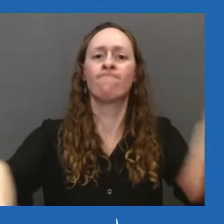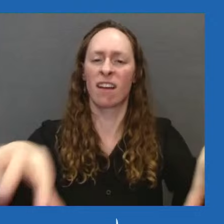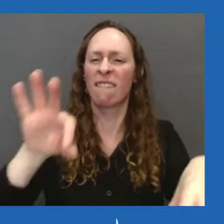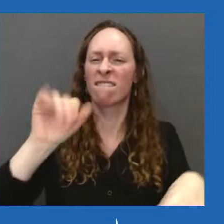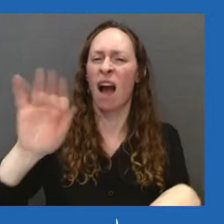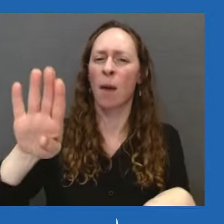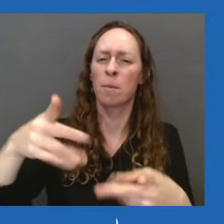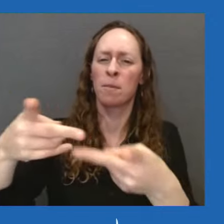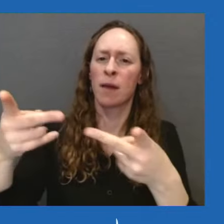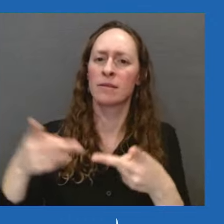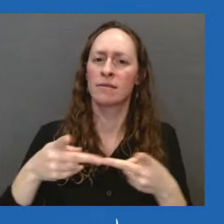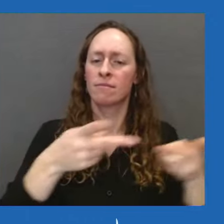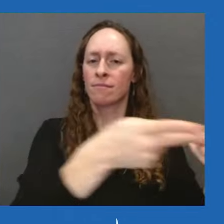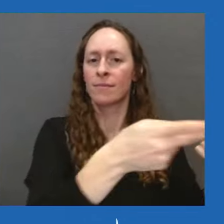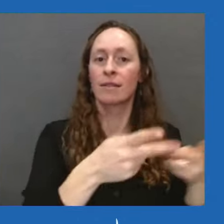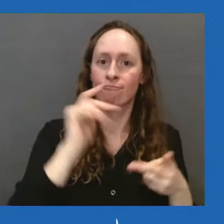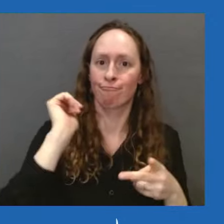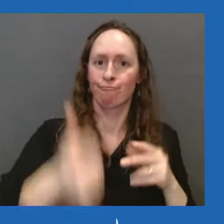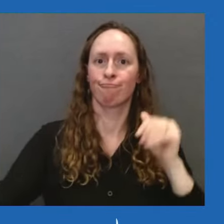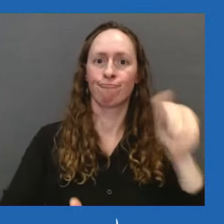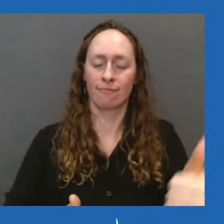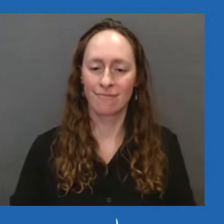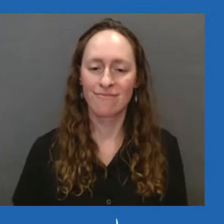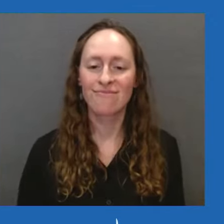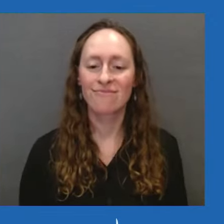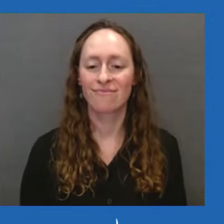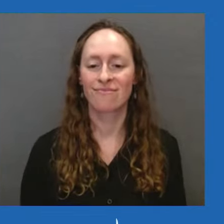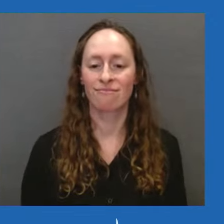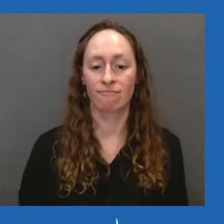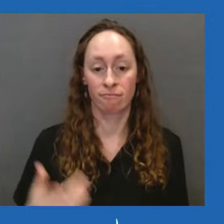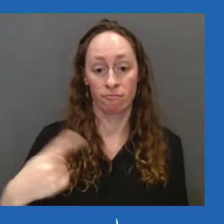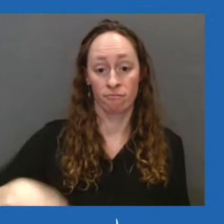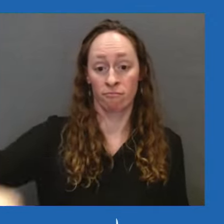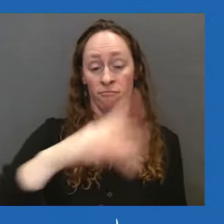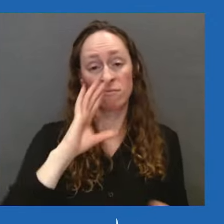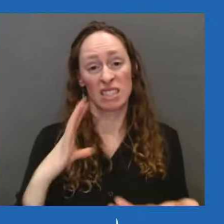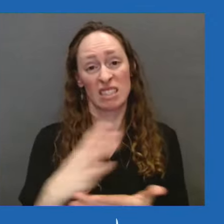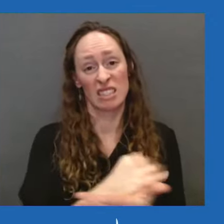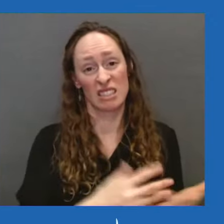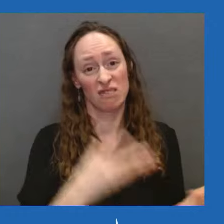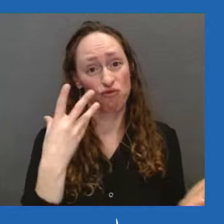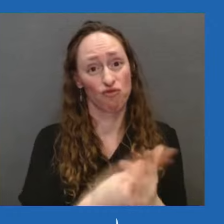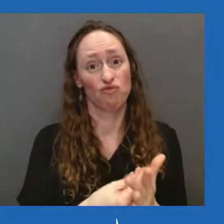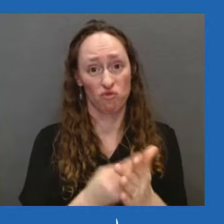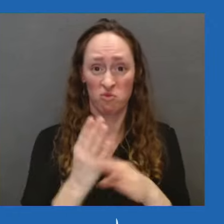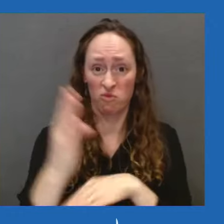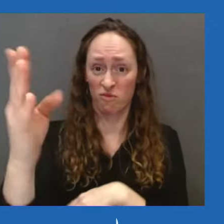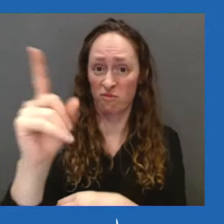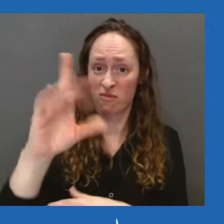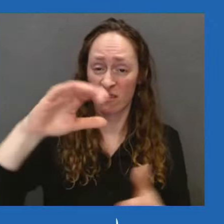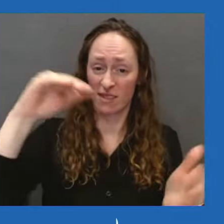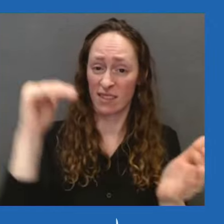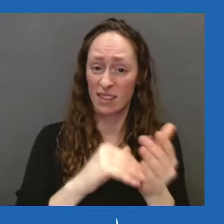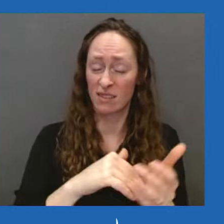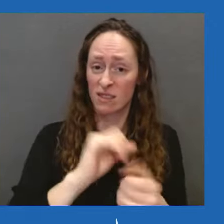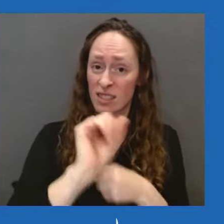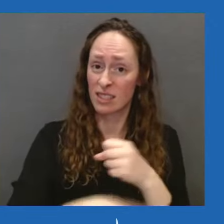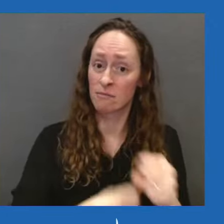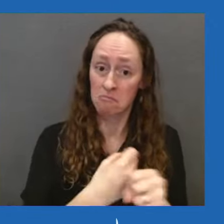And guess what? You don't need a college degree to get the job. Folks, things are changing.